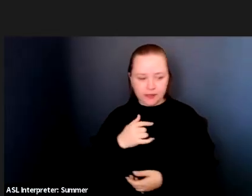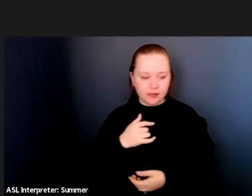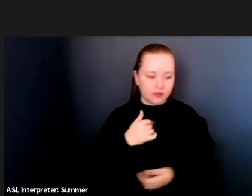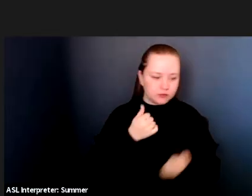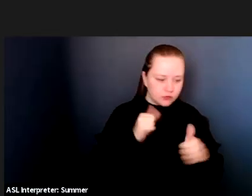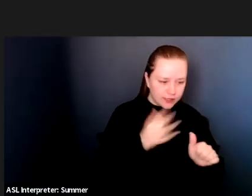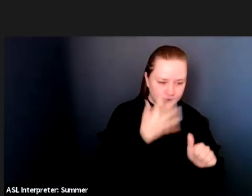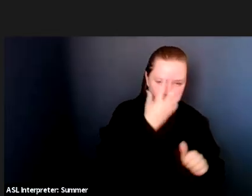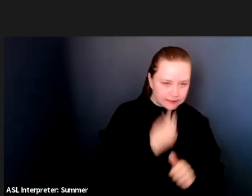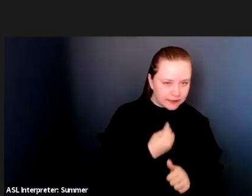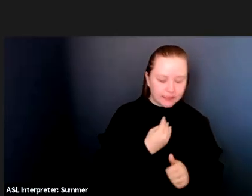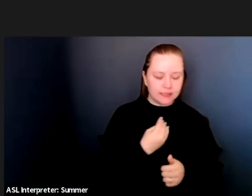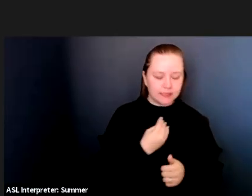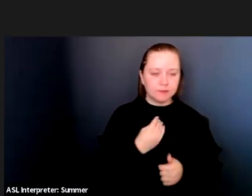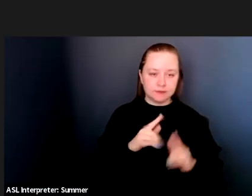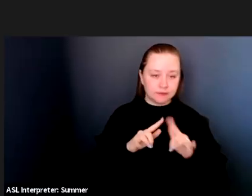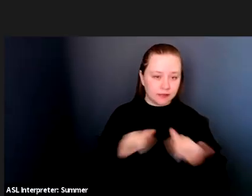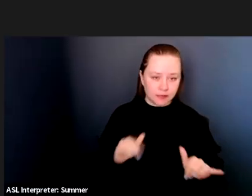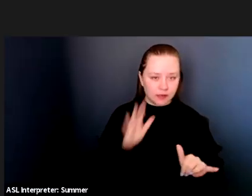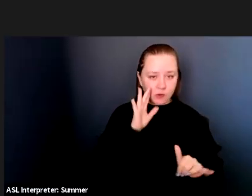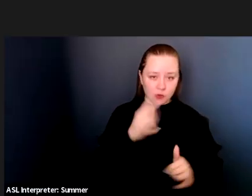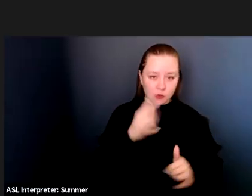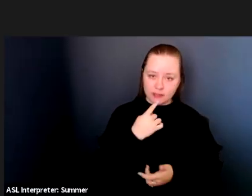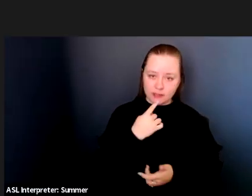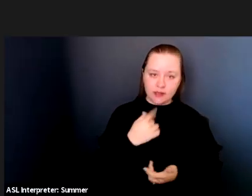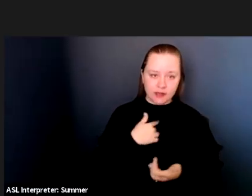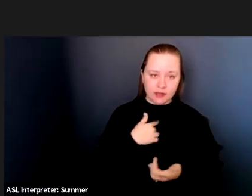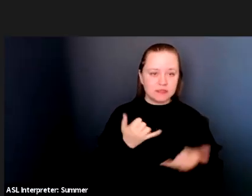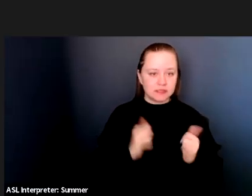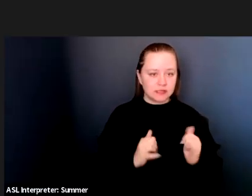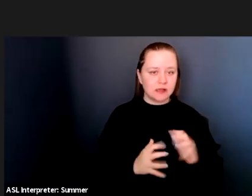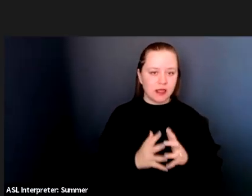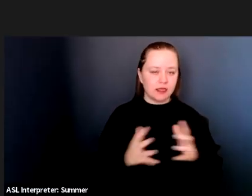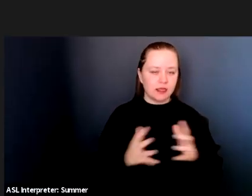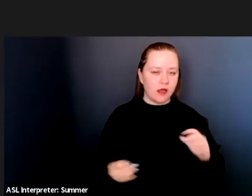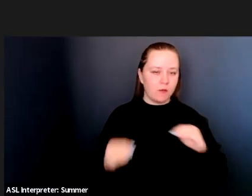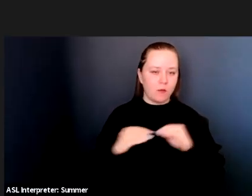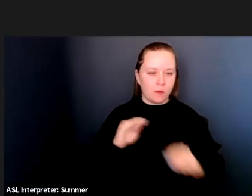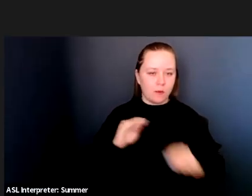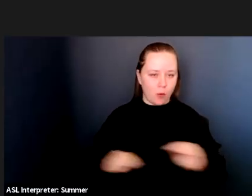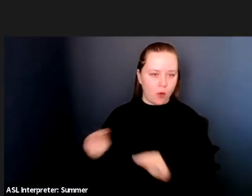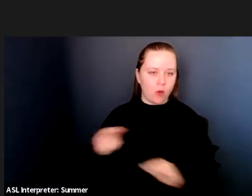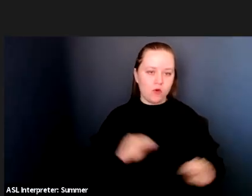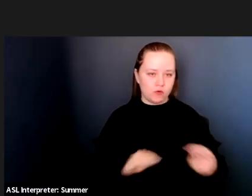and I will say, was still a lot more mobile. But by the second semester,